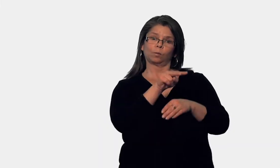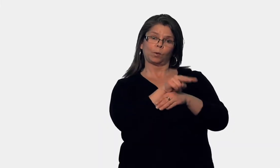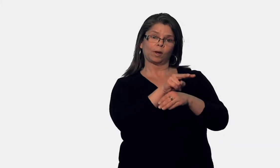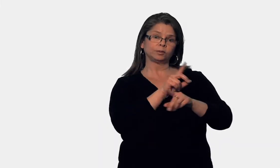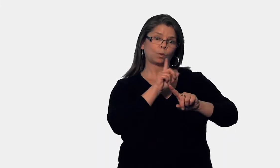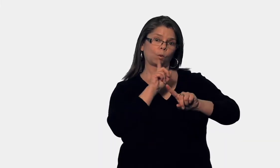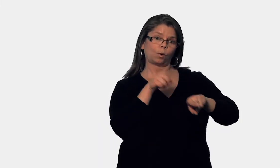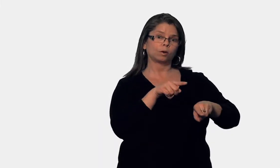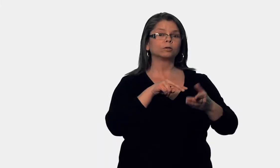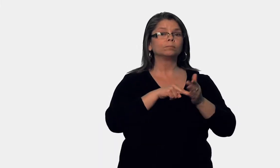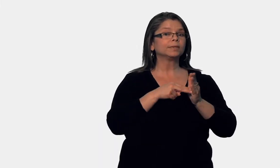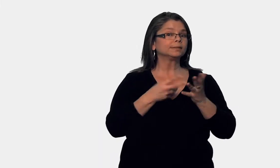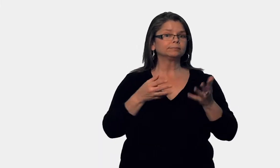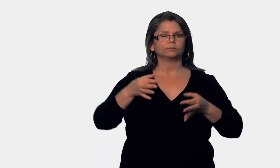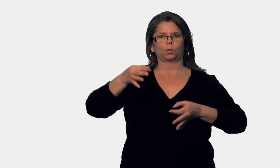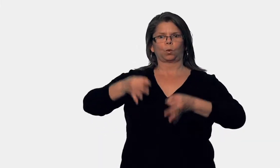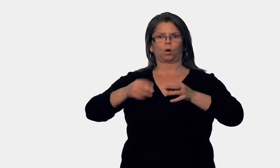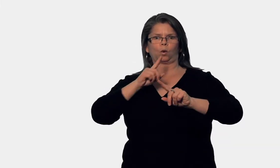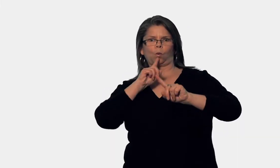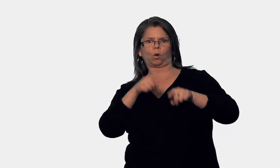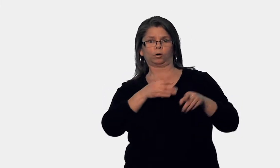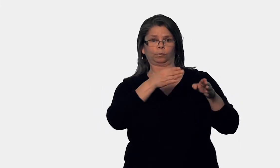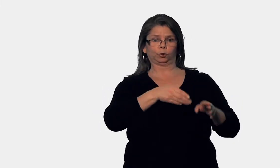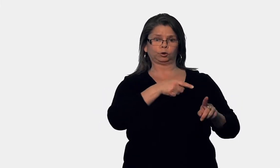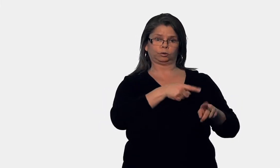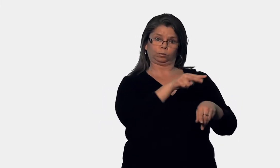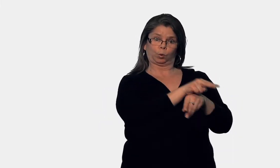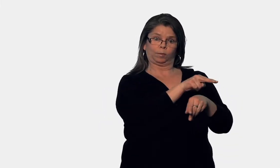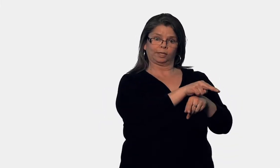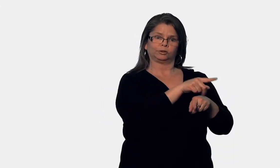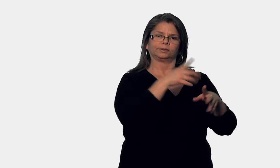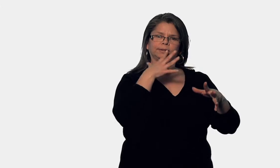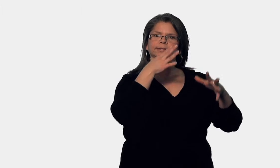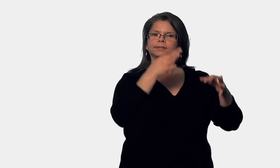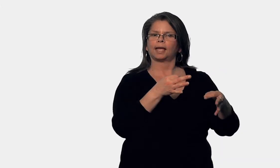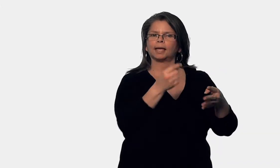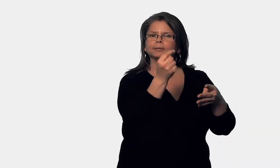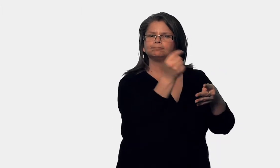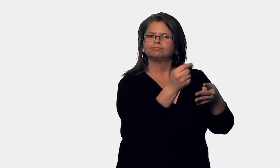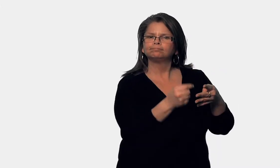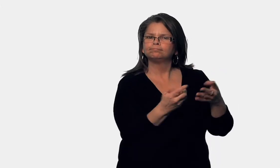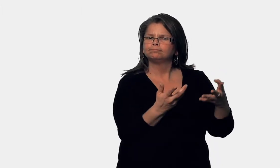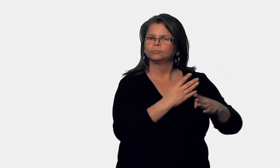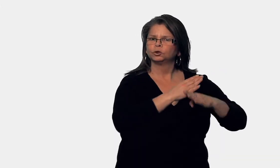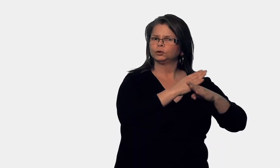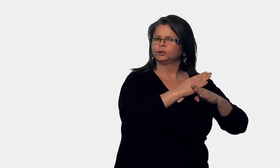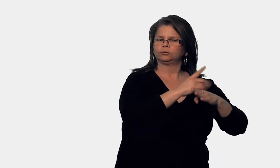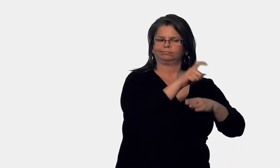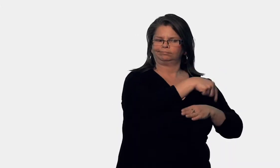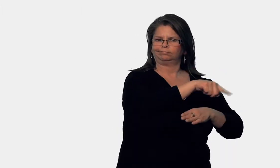A Probation Order is the court order that puts conditions or restrictions